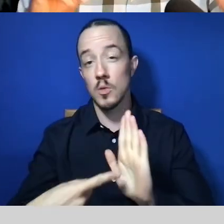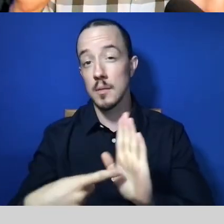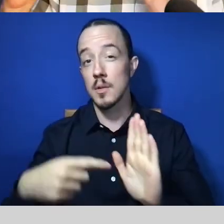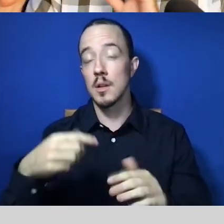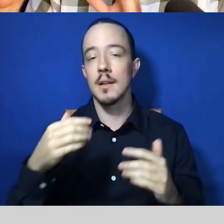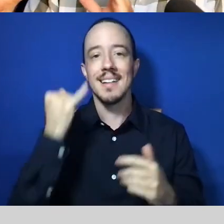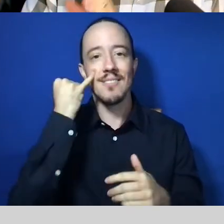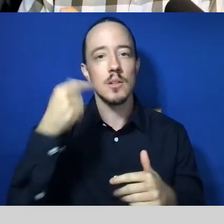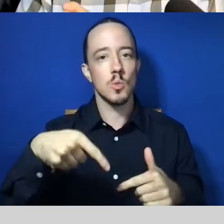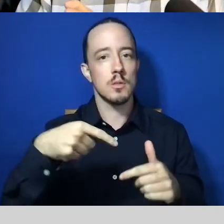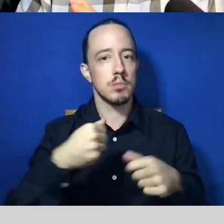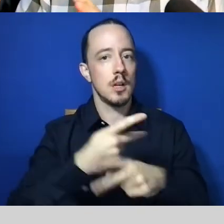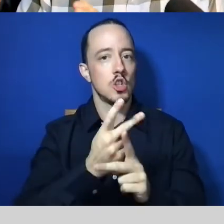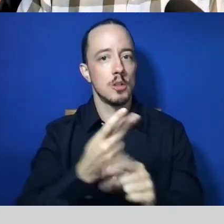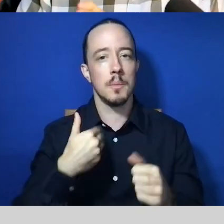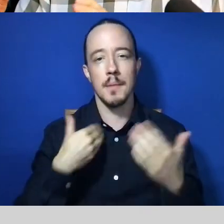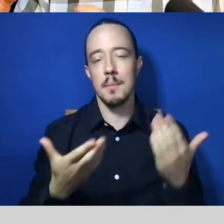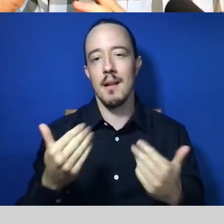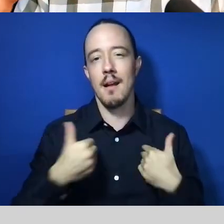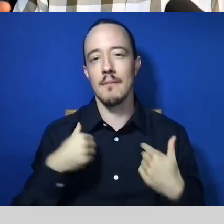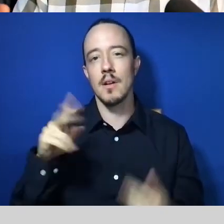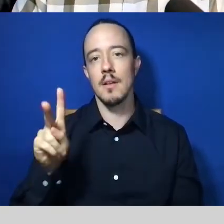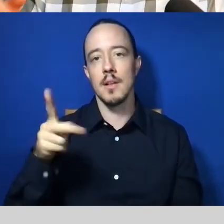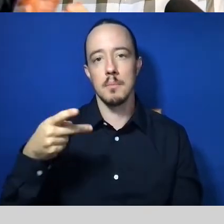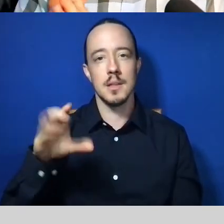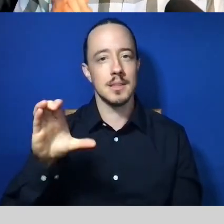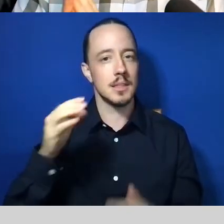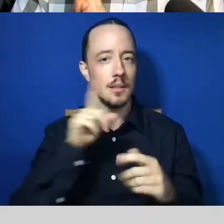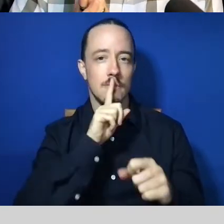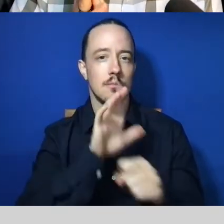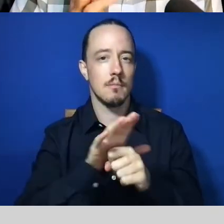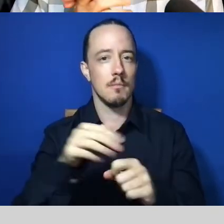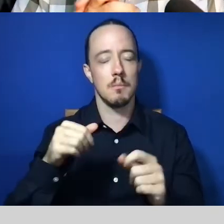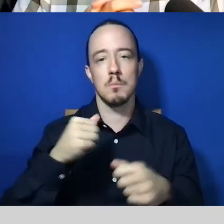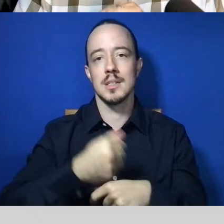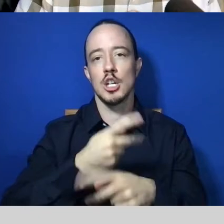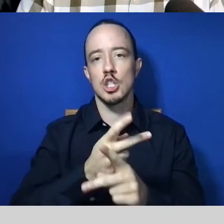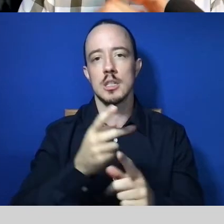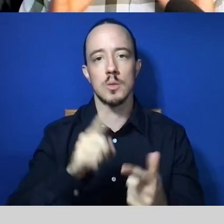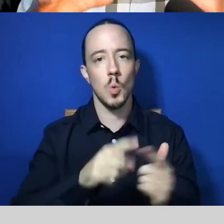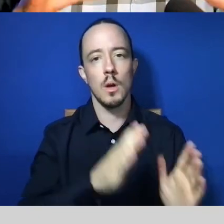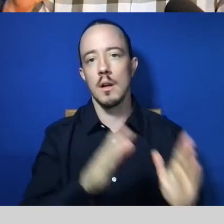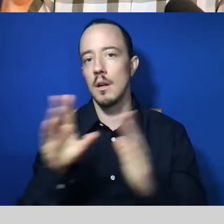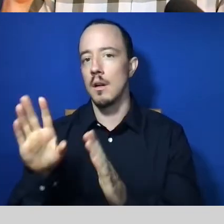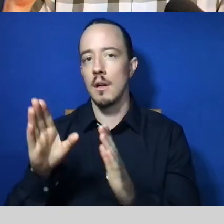We may have a VPC dedicated to SandBox. As this grew, you probably would want to have a V,